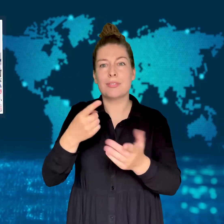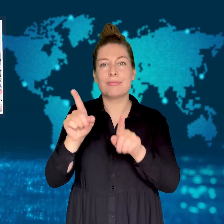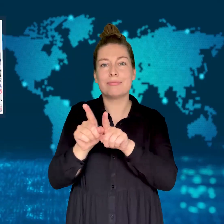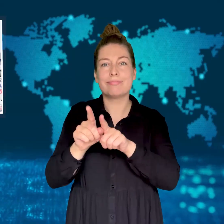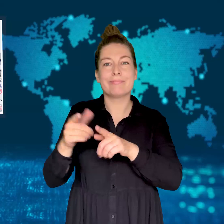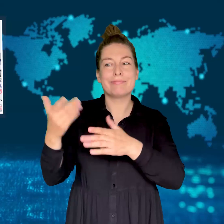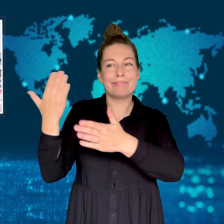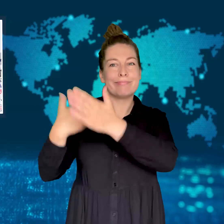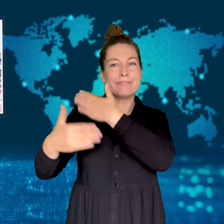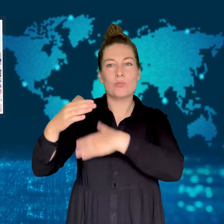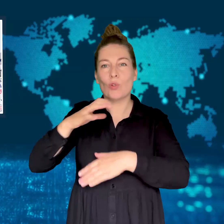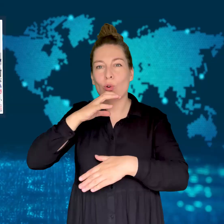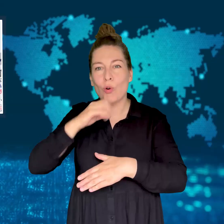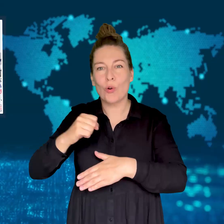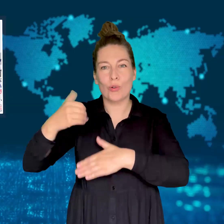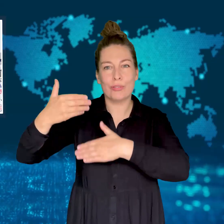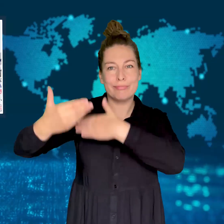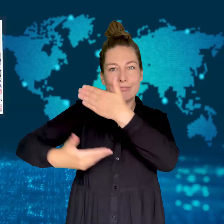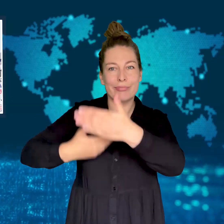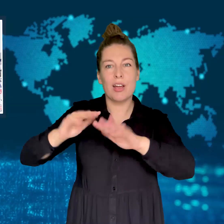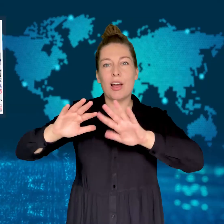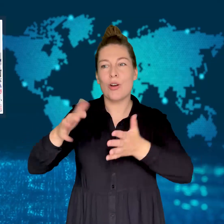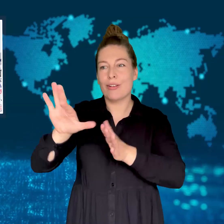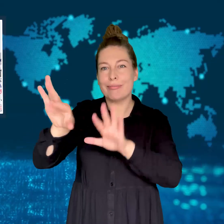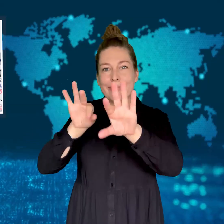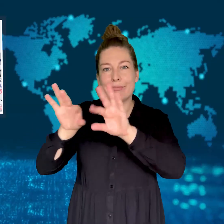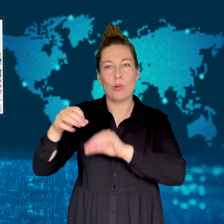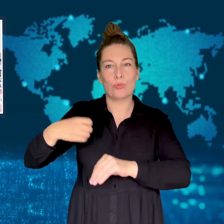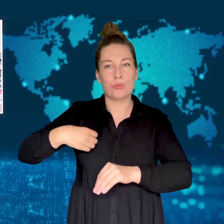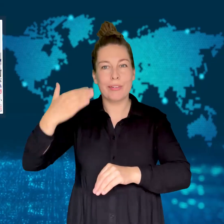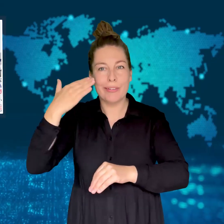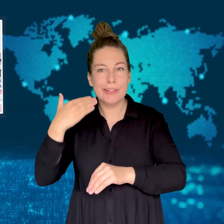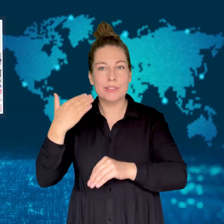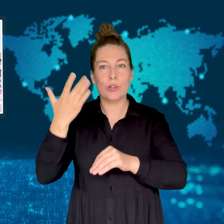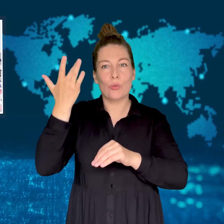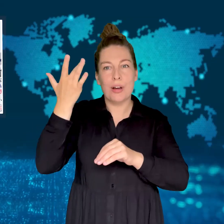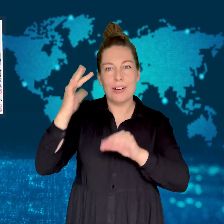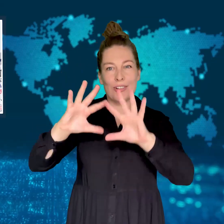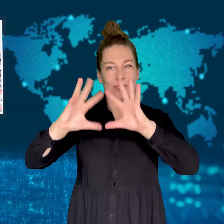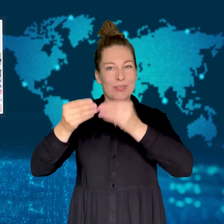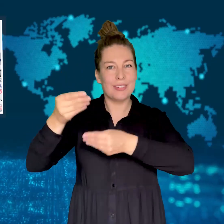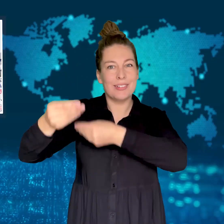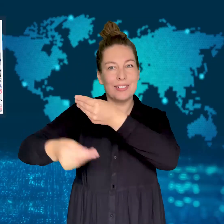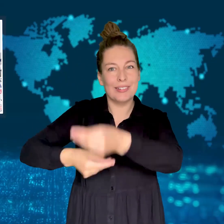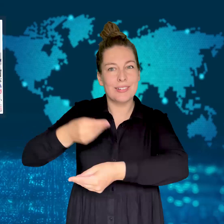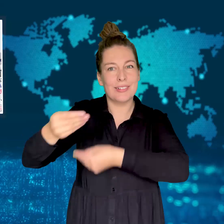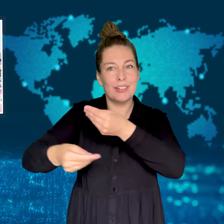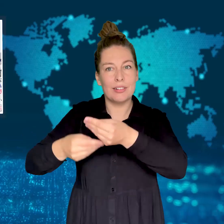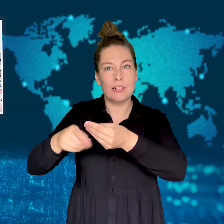at the expense of the latter."